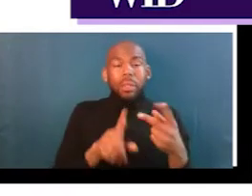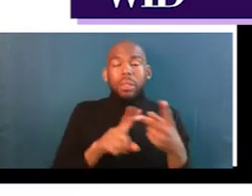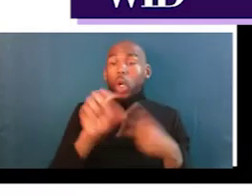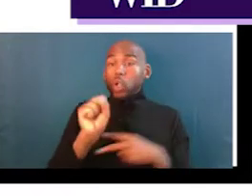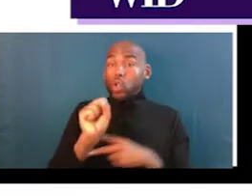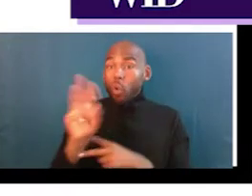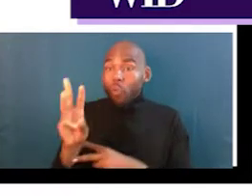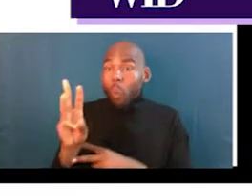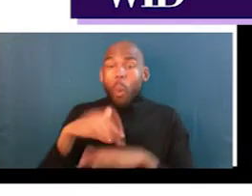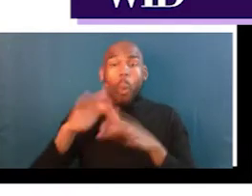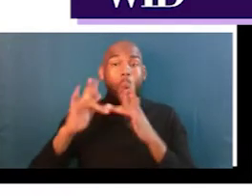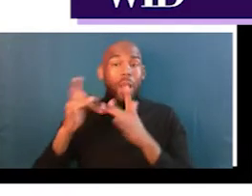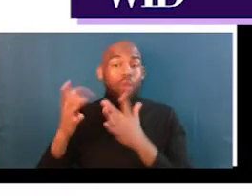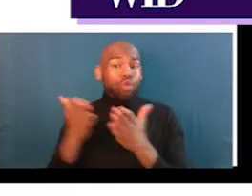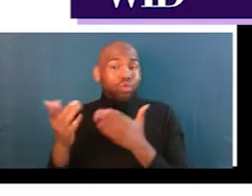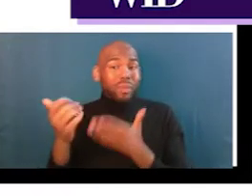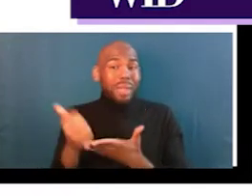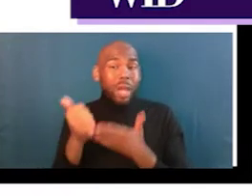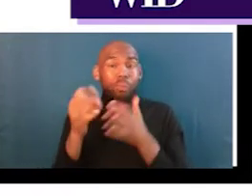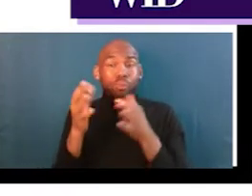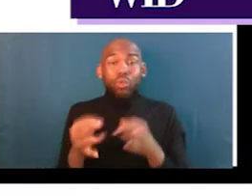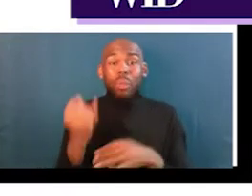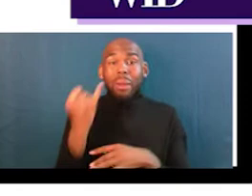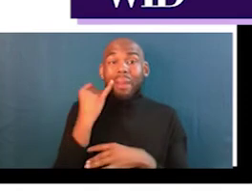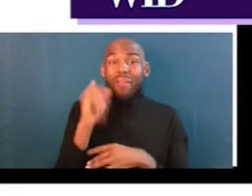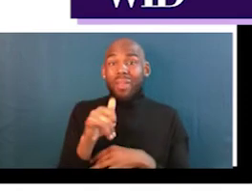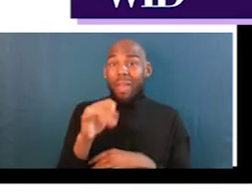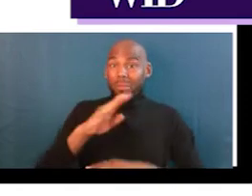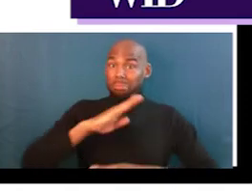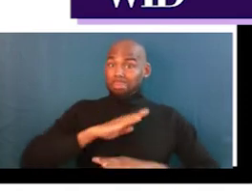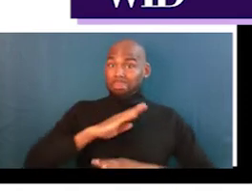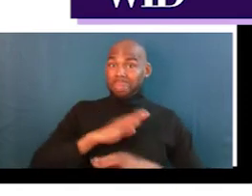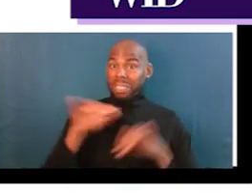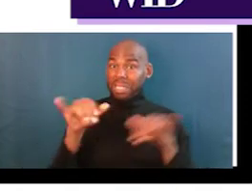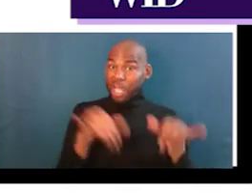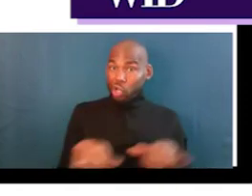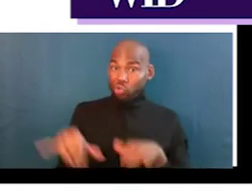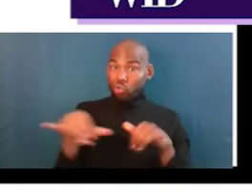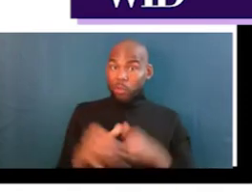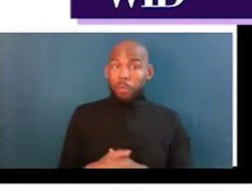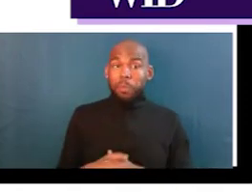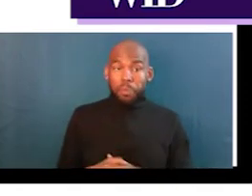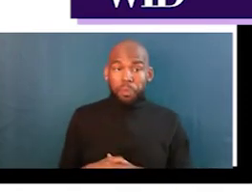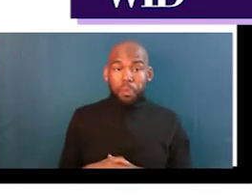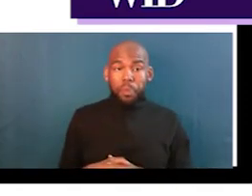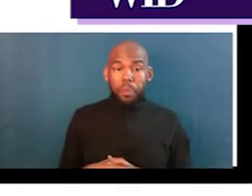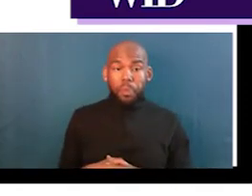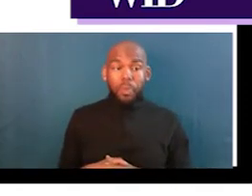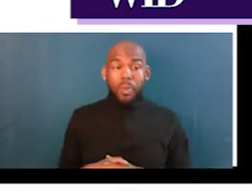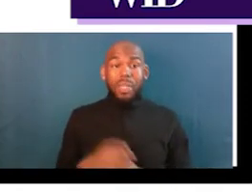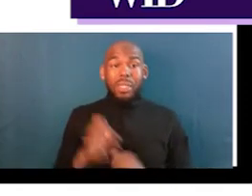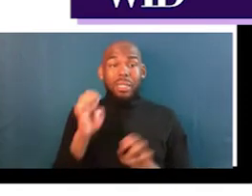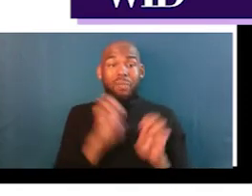software or online services that help determine if web content meets accessibility standards.